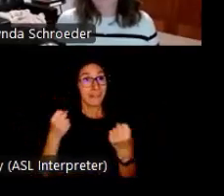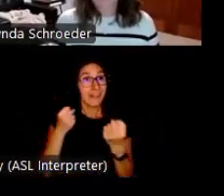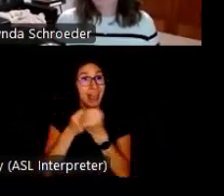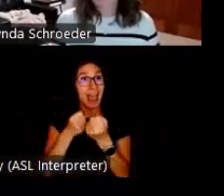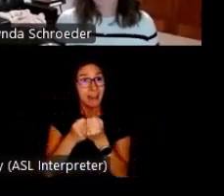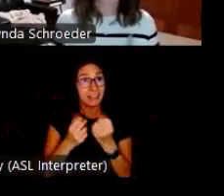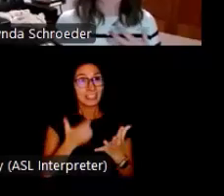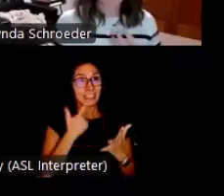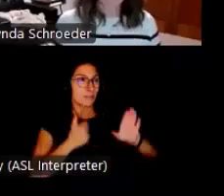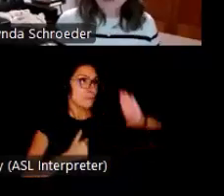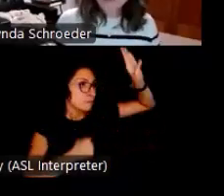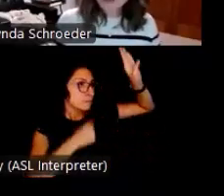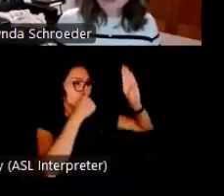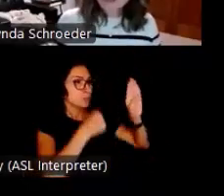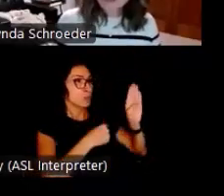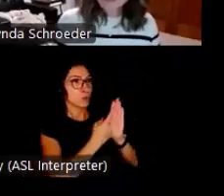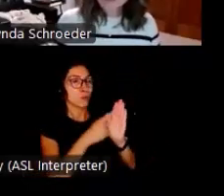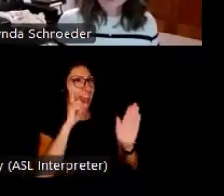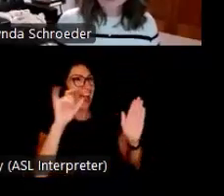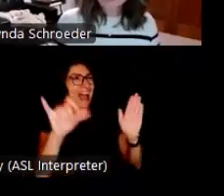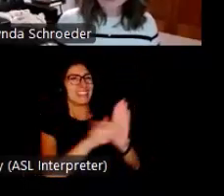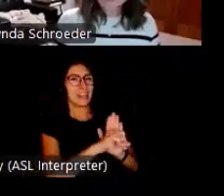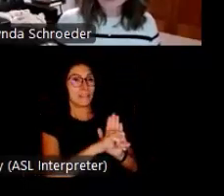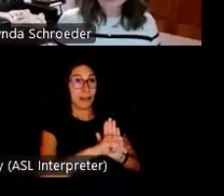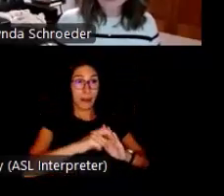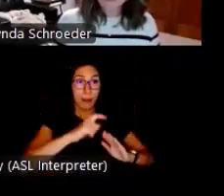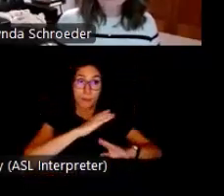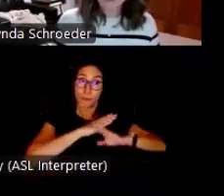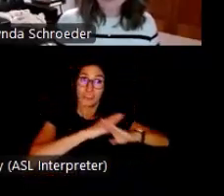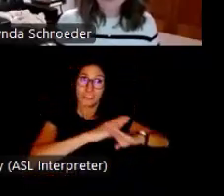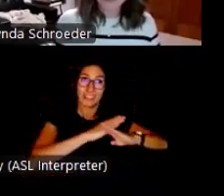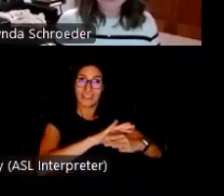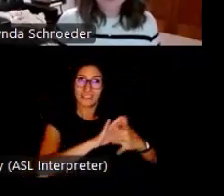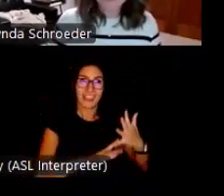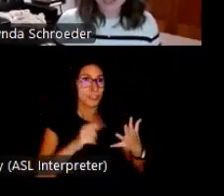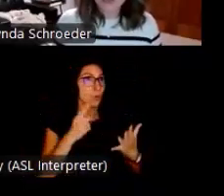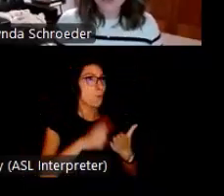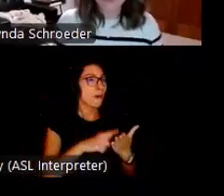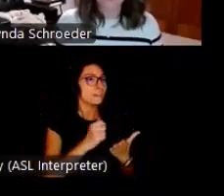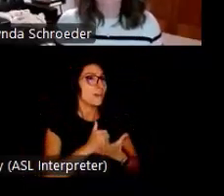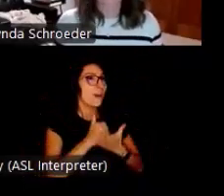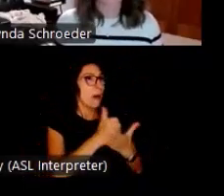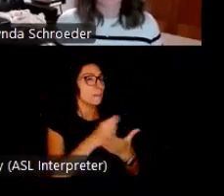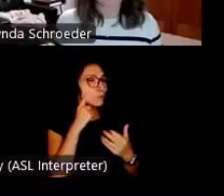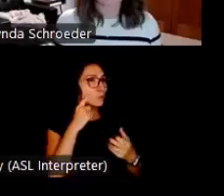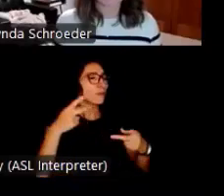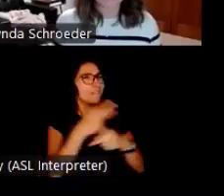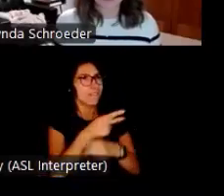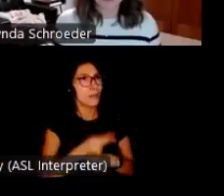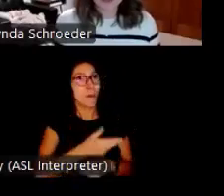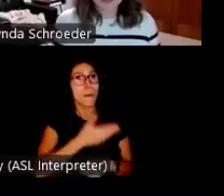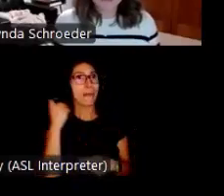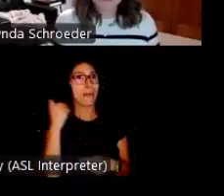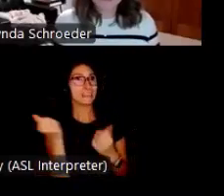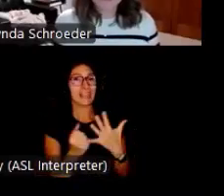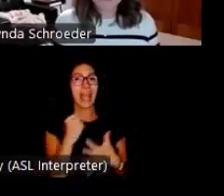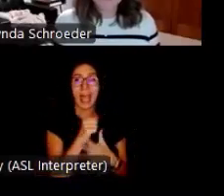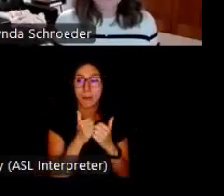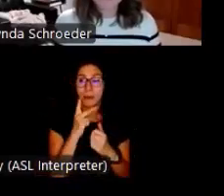things that are helping them in this space, so we can find what our best practices, what people are doing to stay healthy?